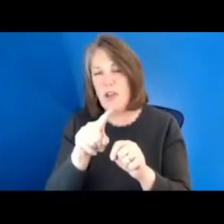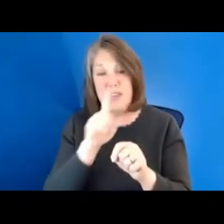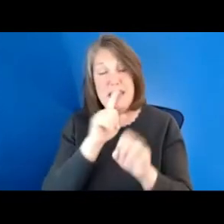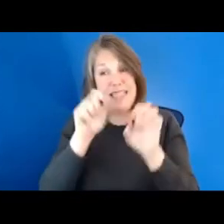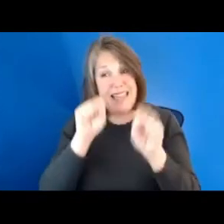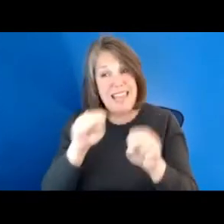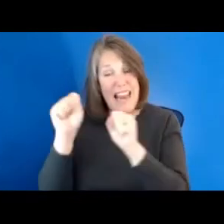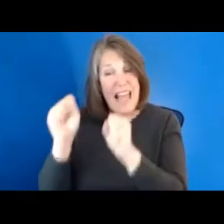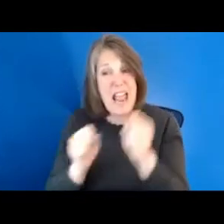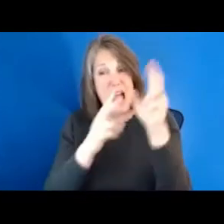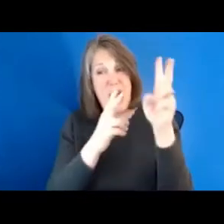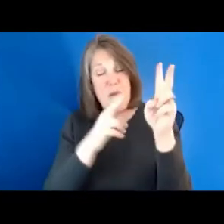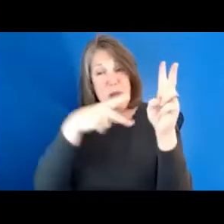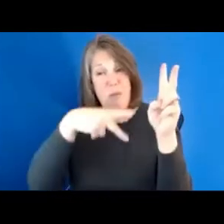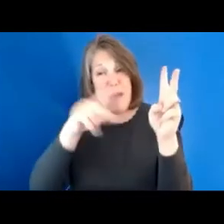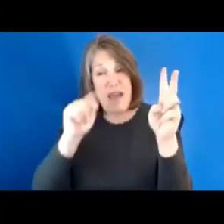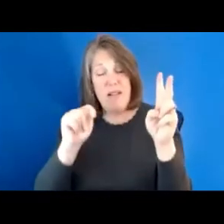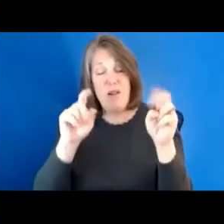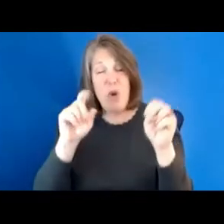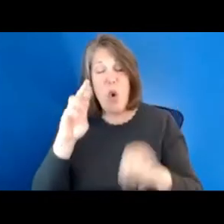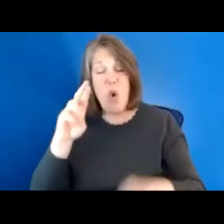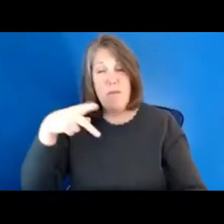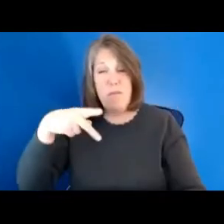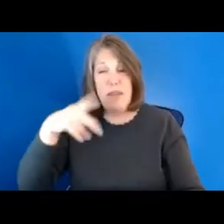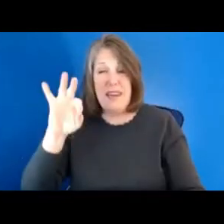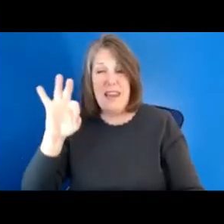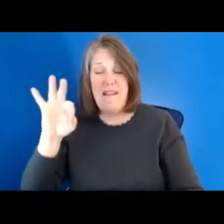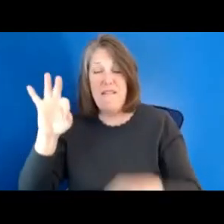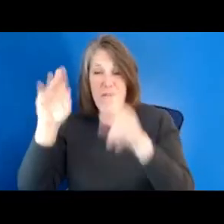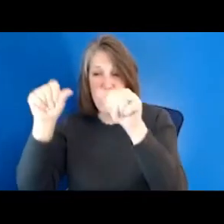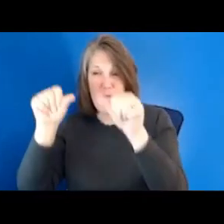a PowerPoint or PDF poster directly to my presentation?